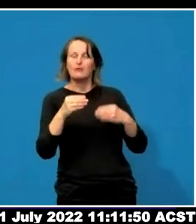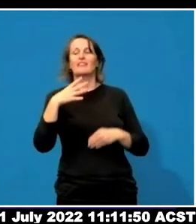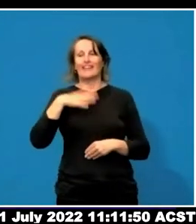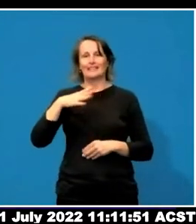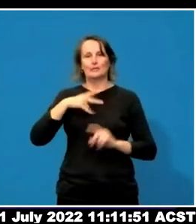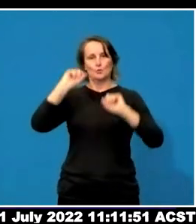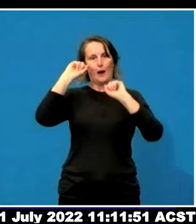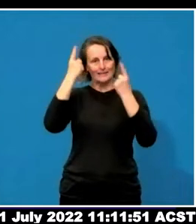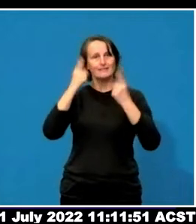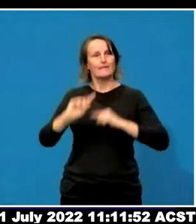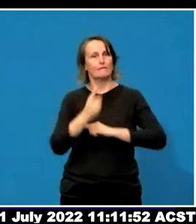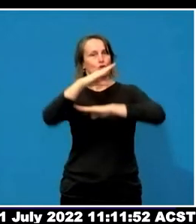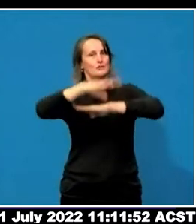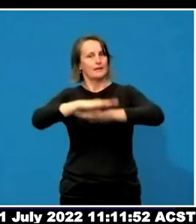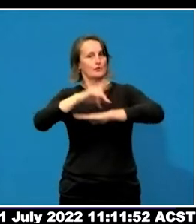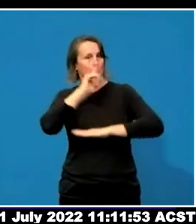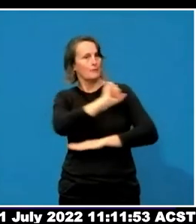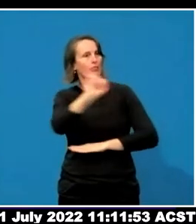First Nations people, particularly when living remotely.